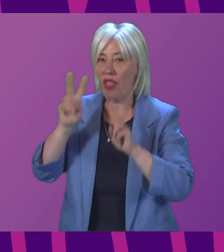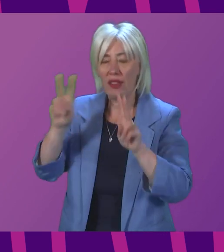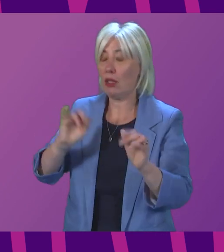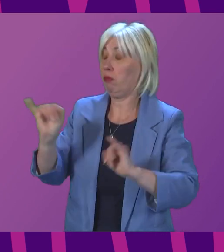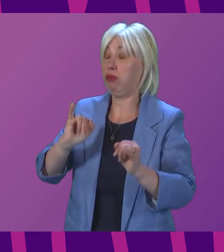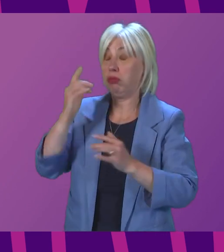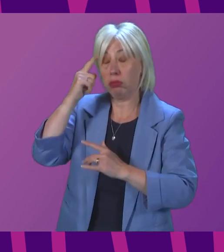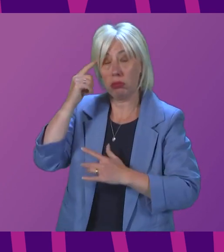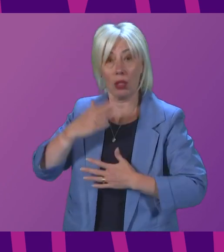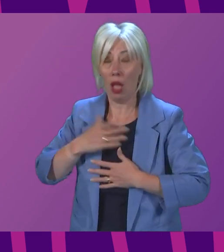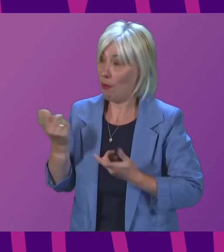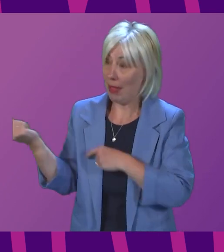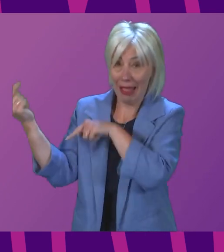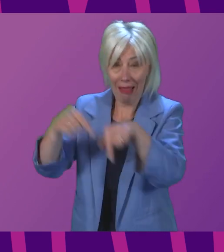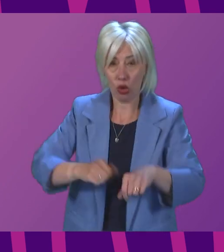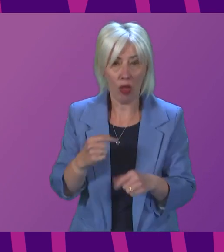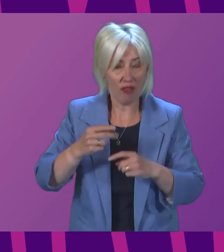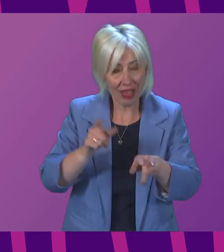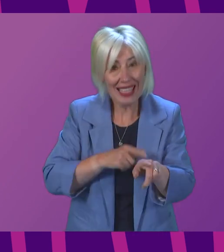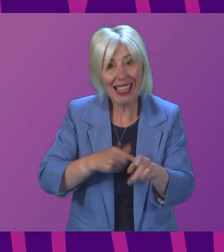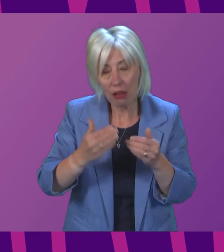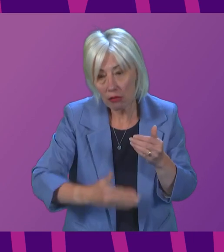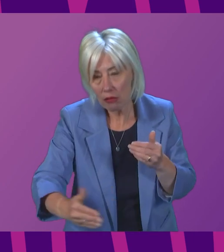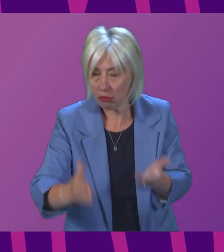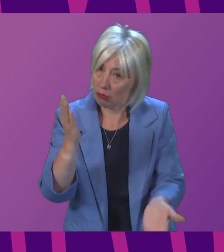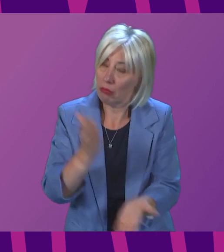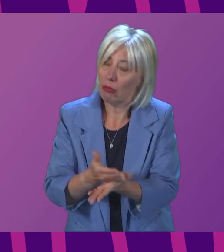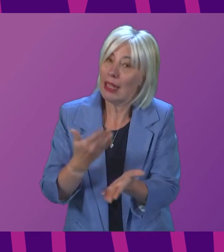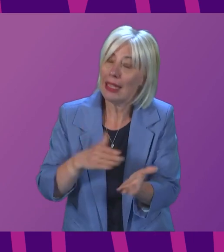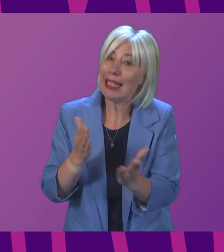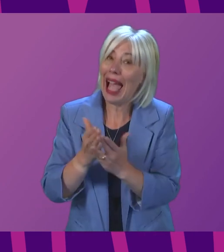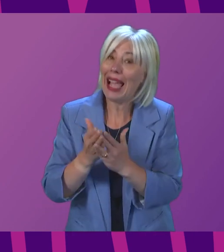They may be here with us for years, and they will certainly need access to CAMHS.